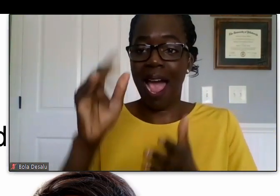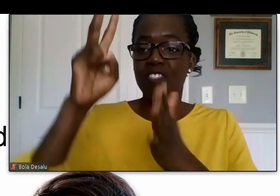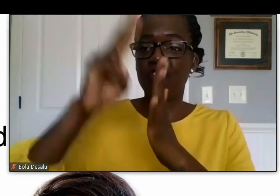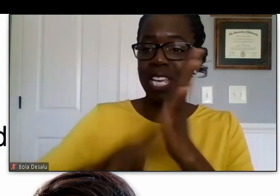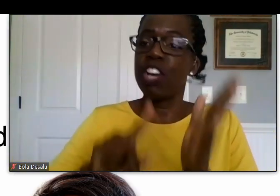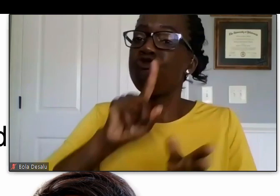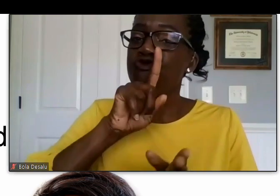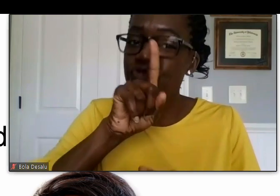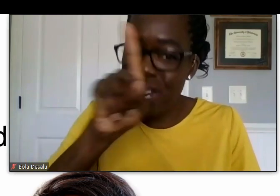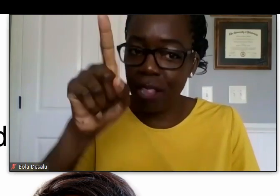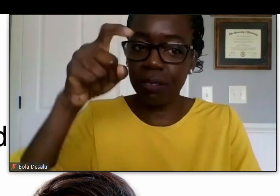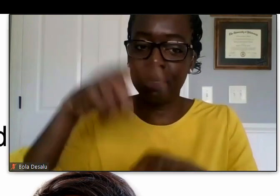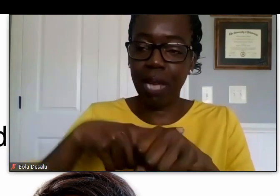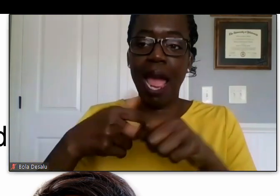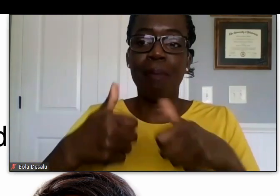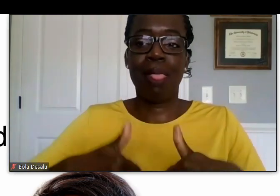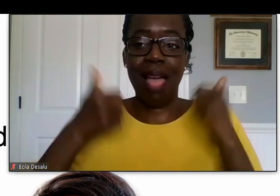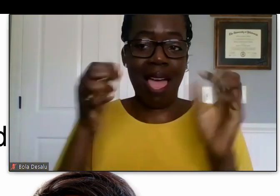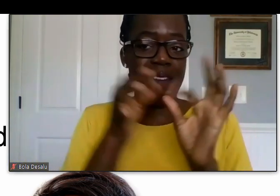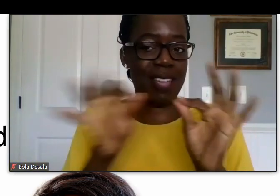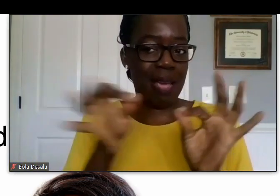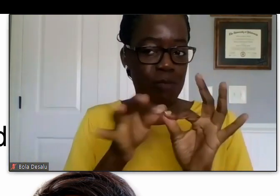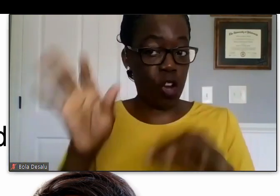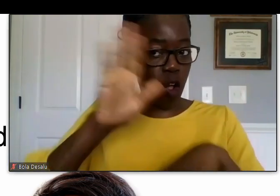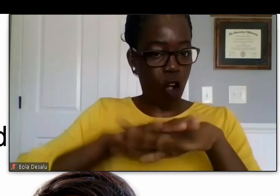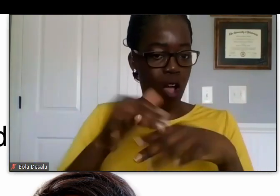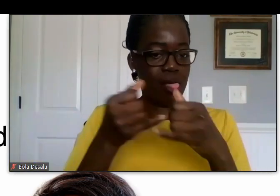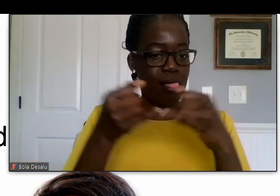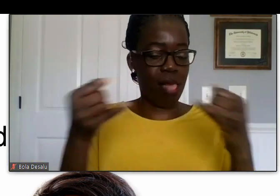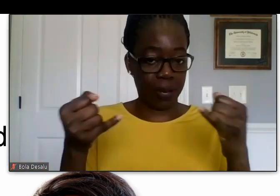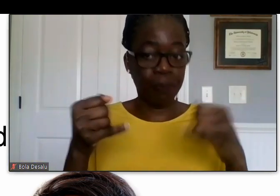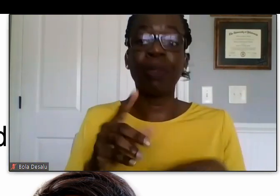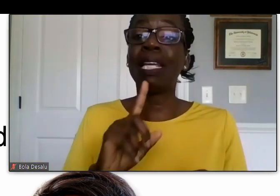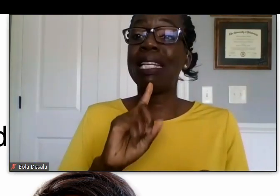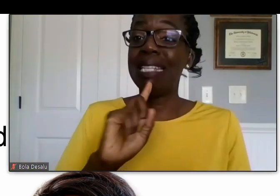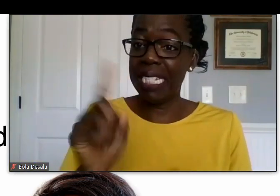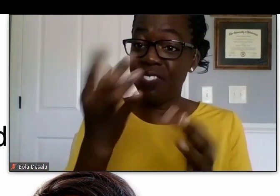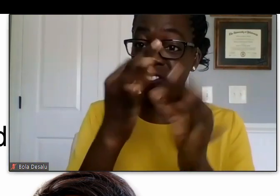by reading real-time captioning online.